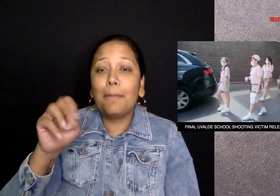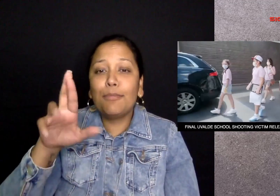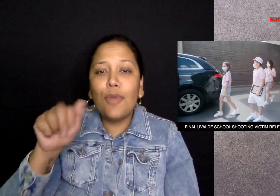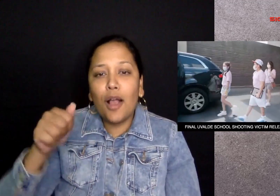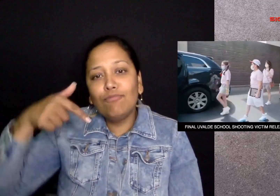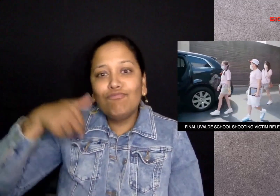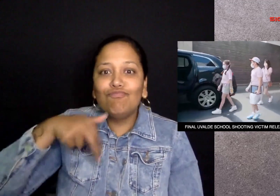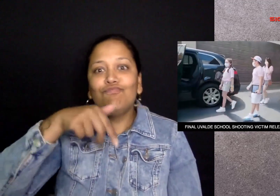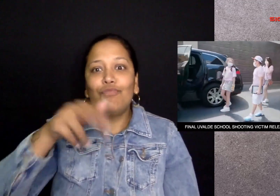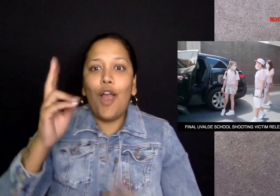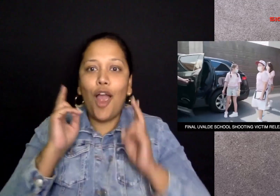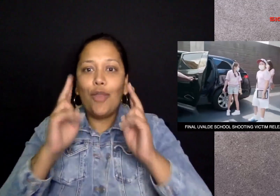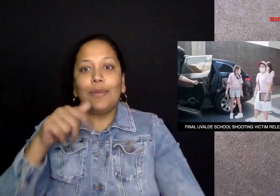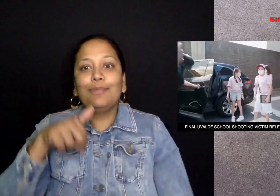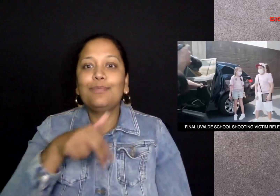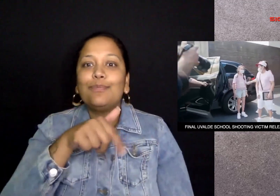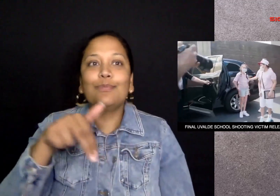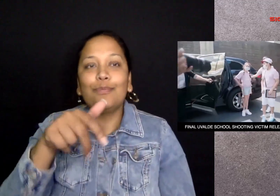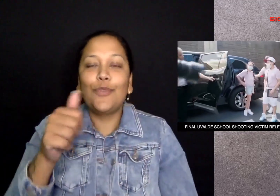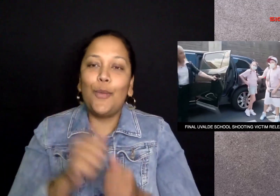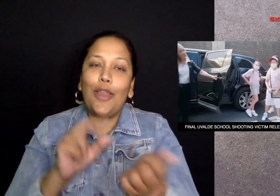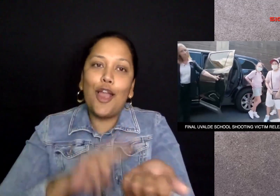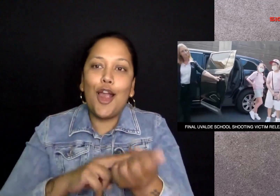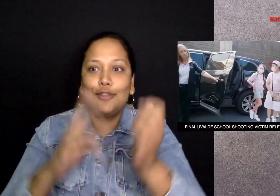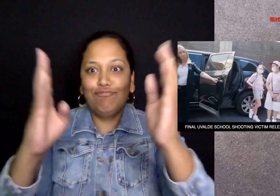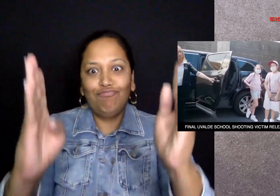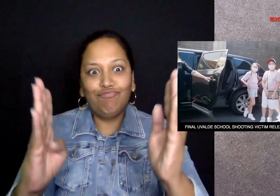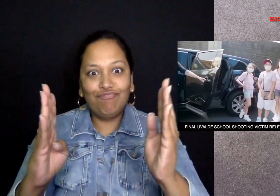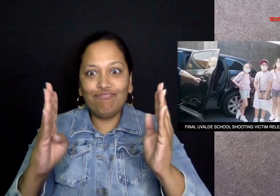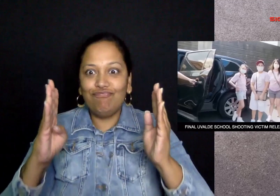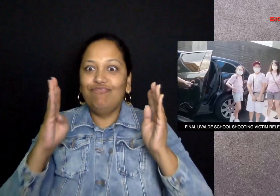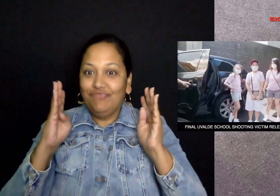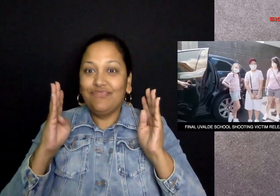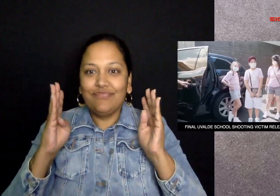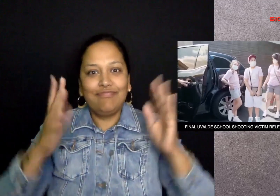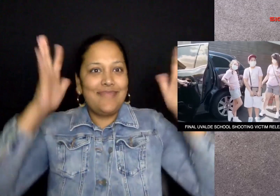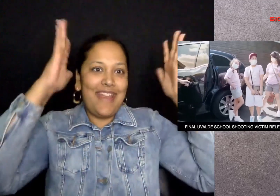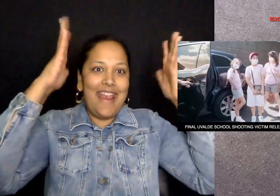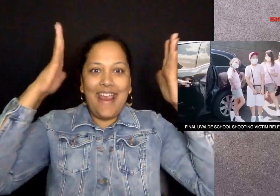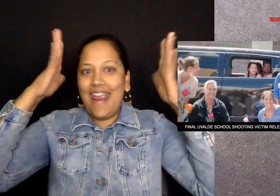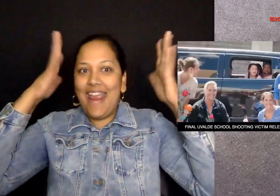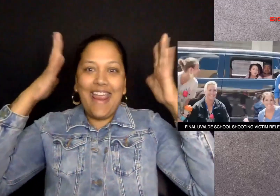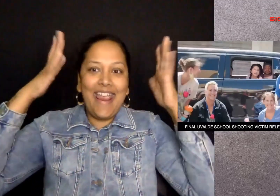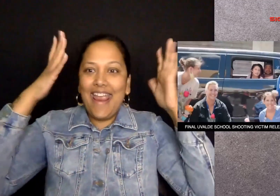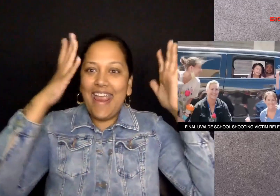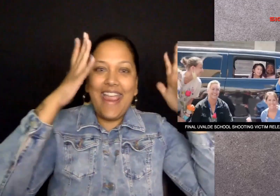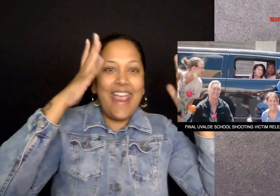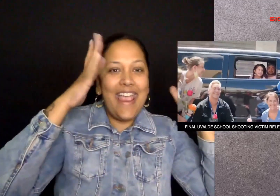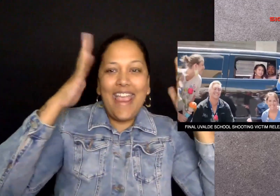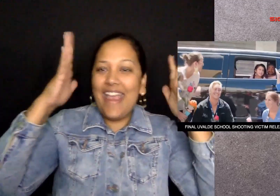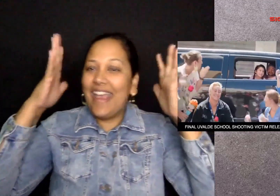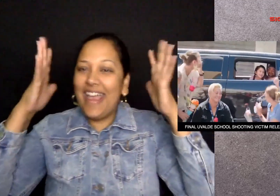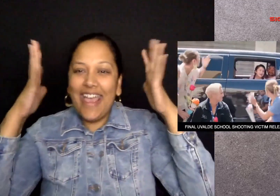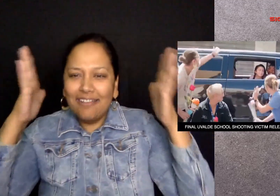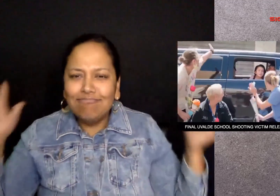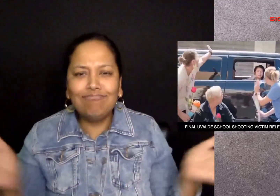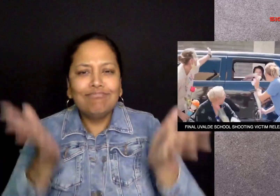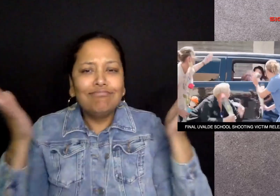Mayah Zamora walking down the hallway with nurses lined up on both sides cheering her on